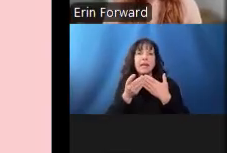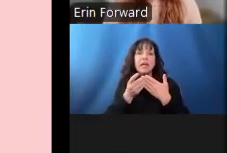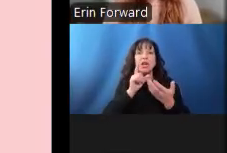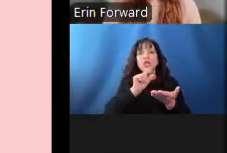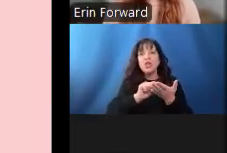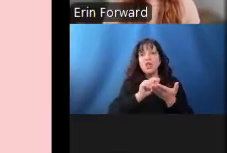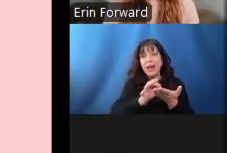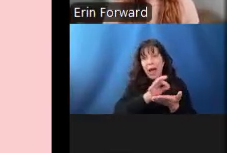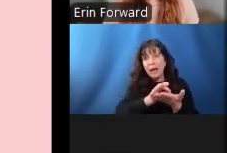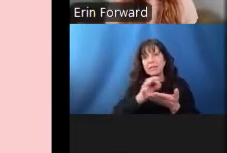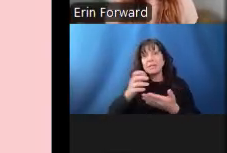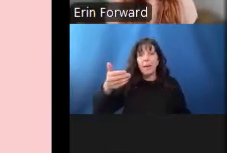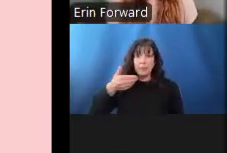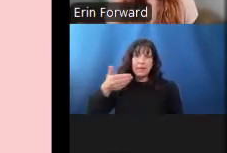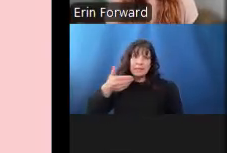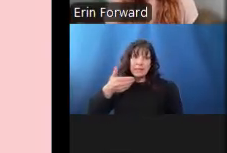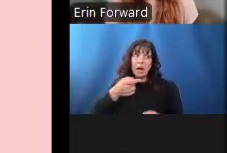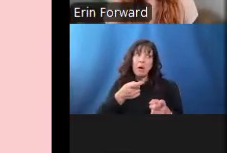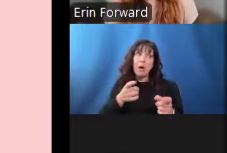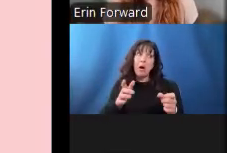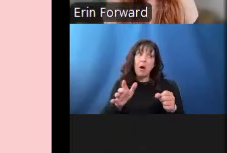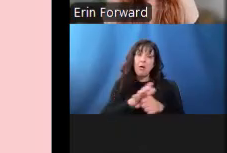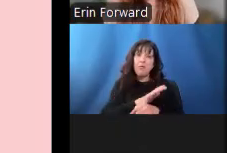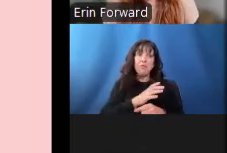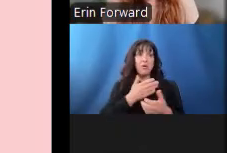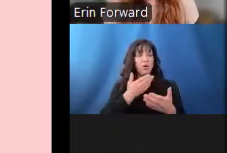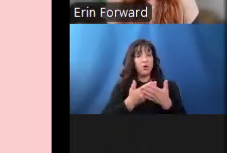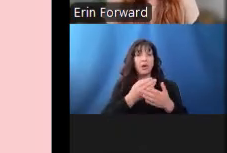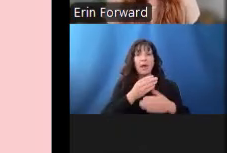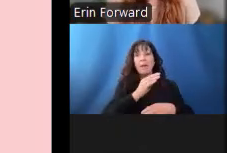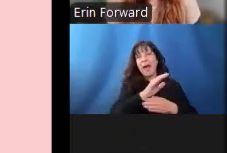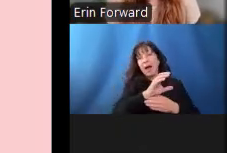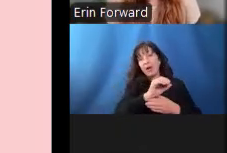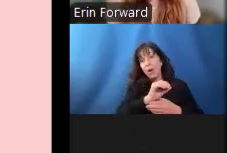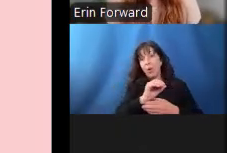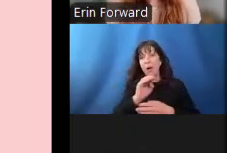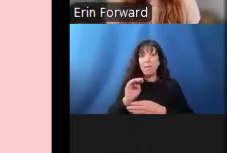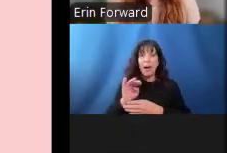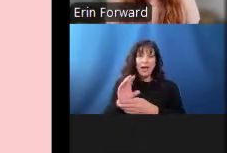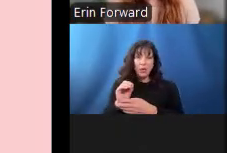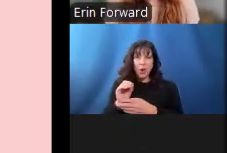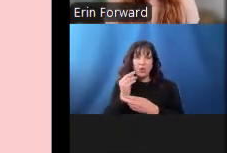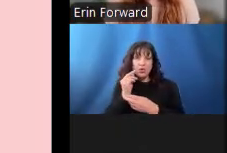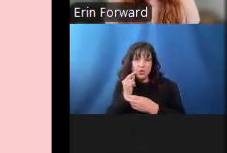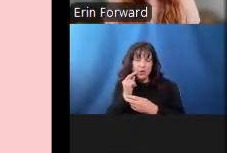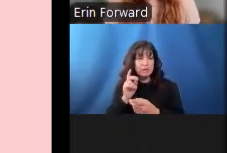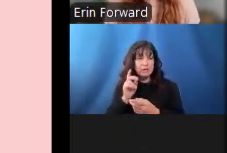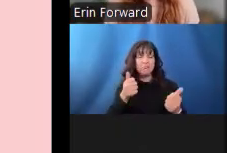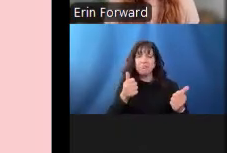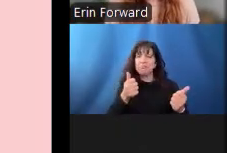actually pretty Whole Foods for macro micronutrients, and that's okay, if that's how they're going to get their nutrients.